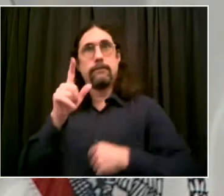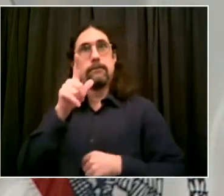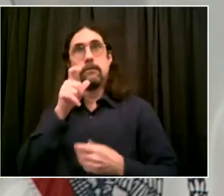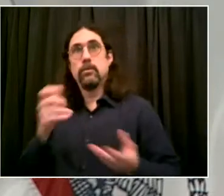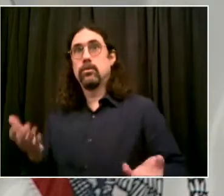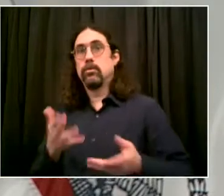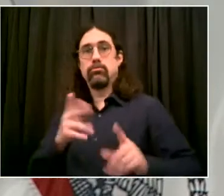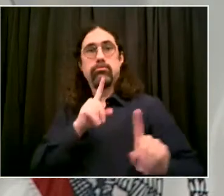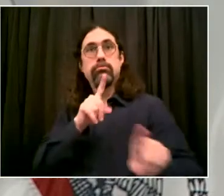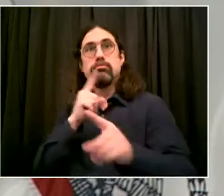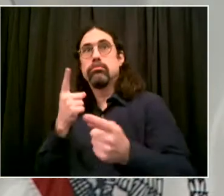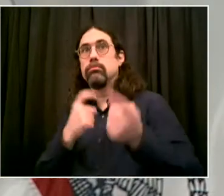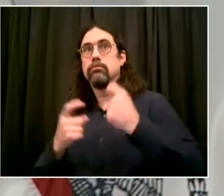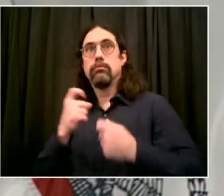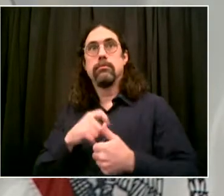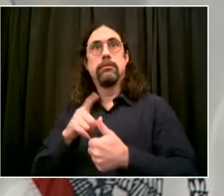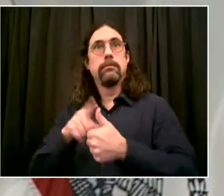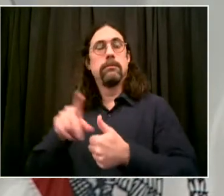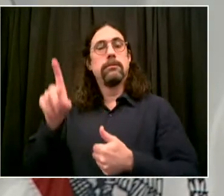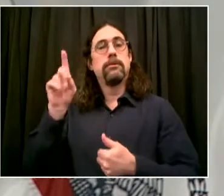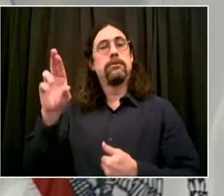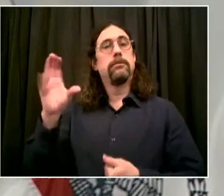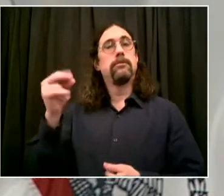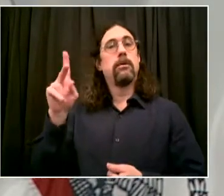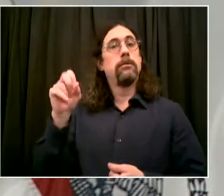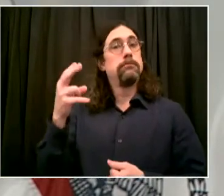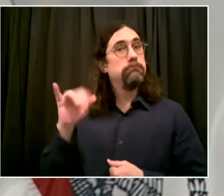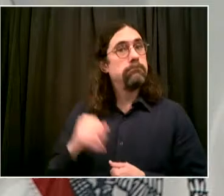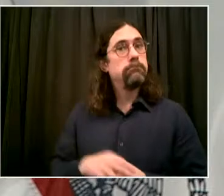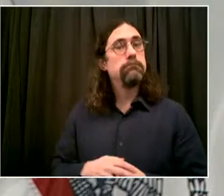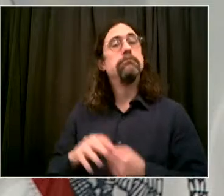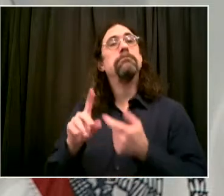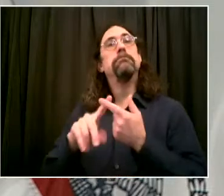EACH JOURURALNISIST IS A REMINDER